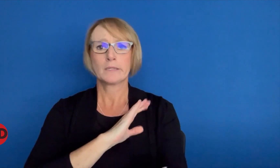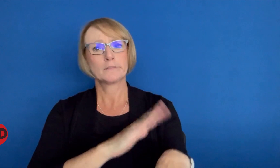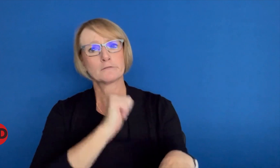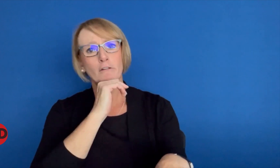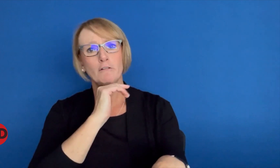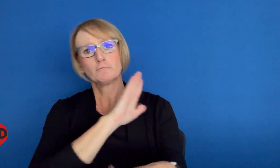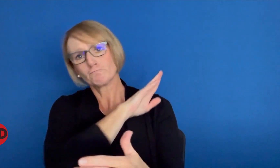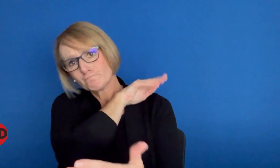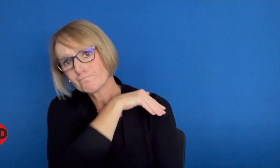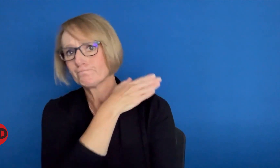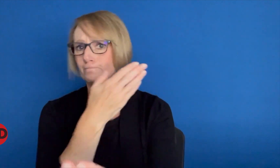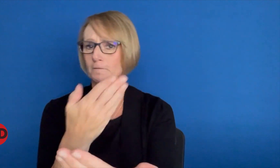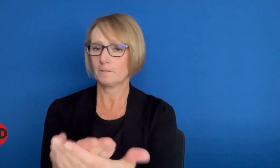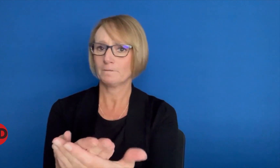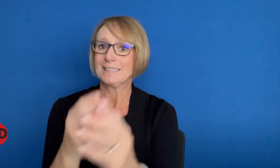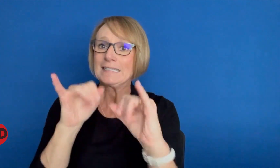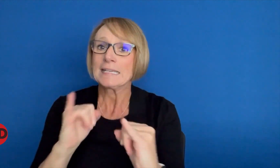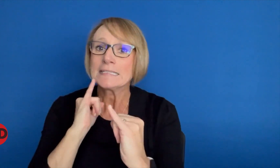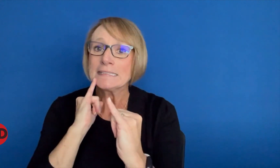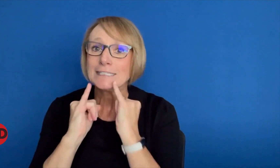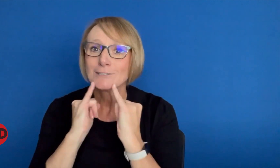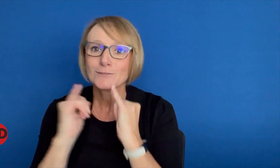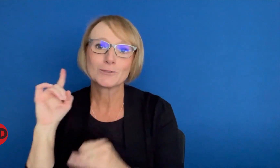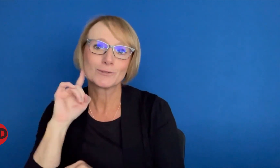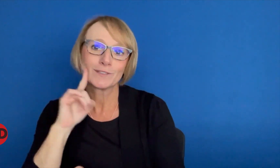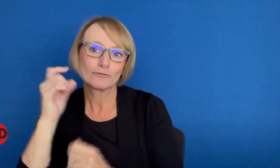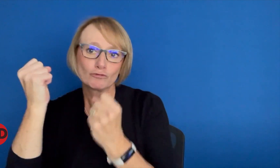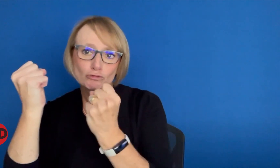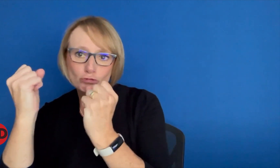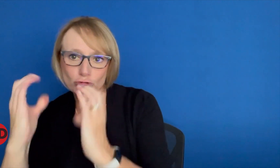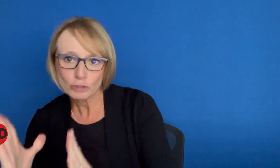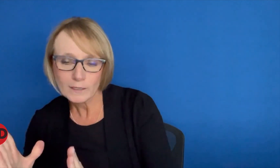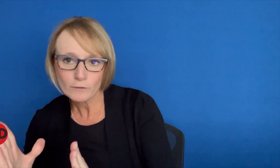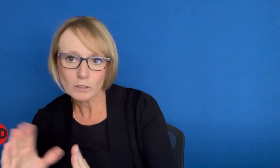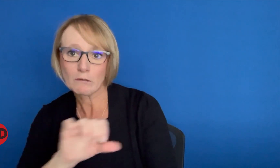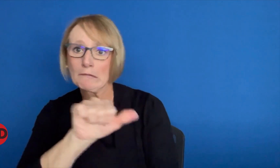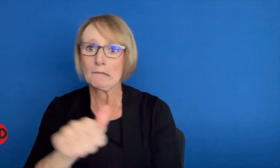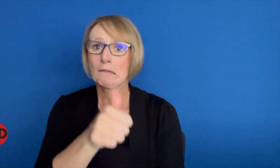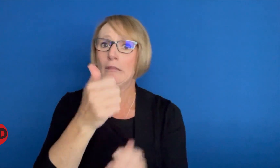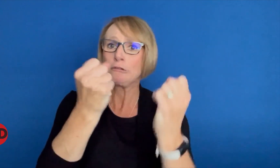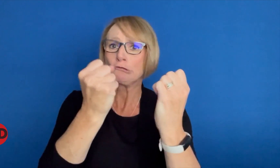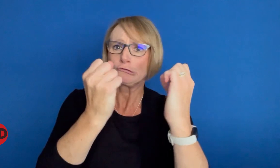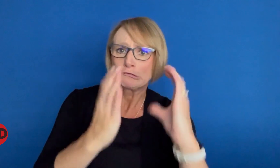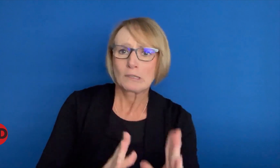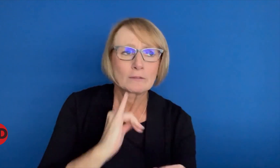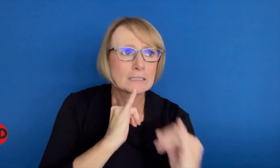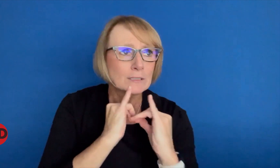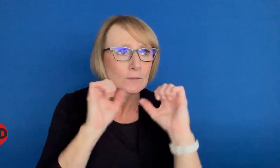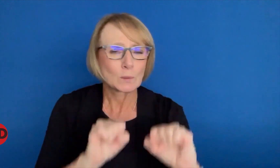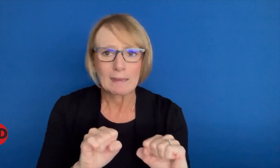of a traffic accident, and needs to interview both drivers and